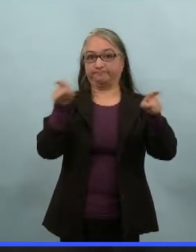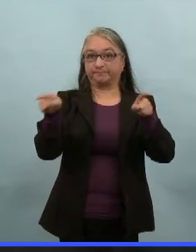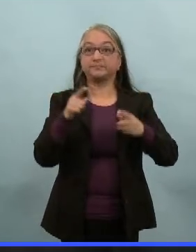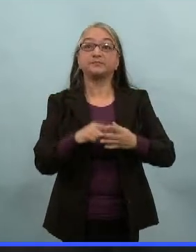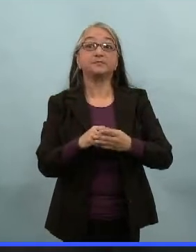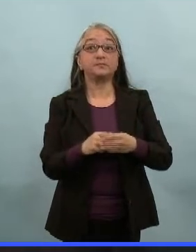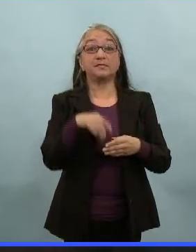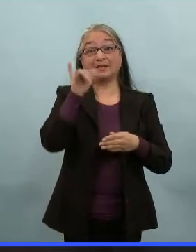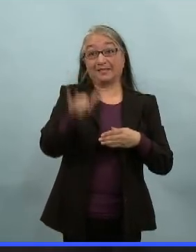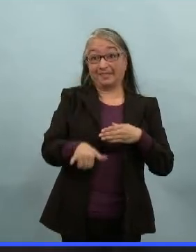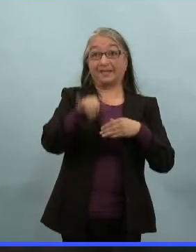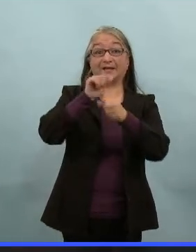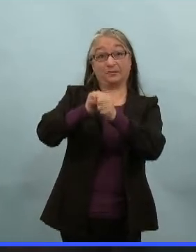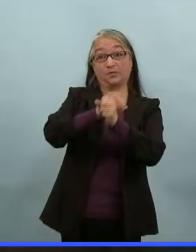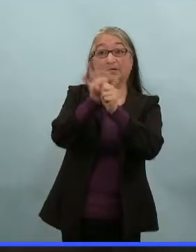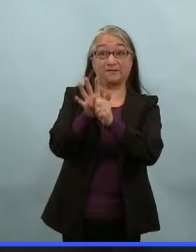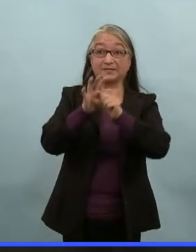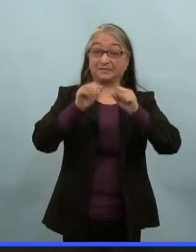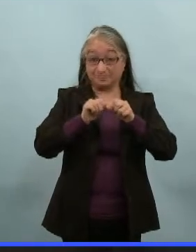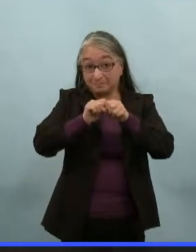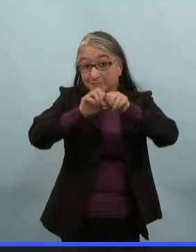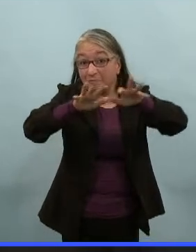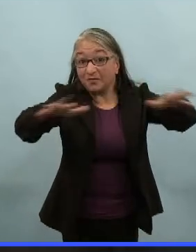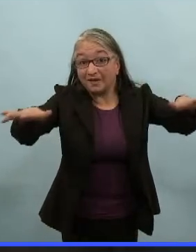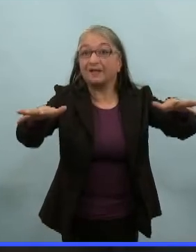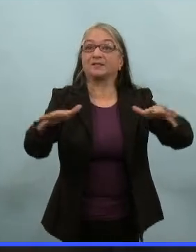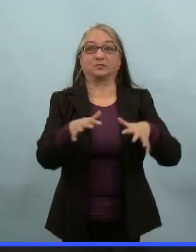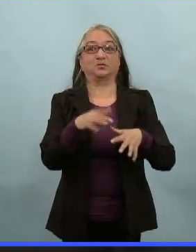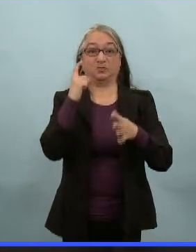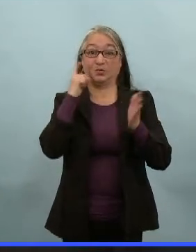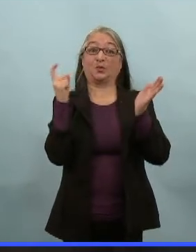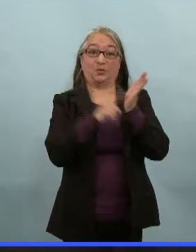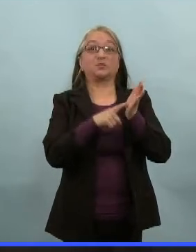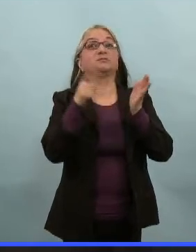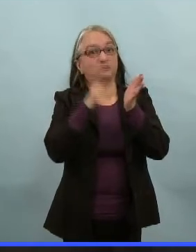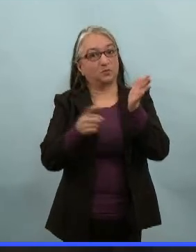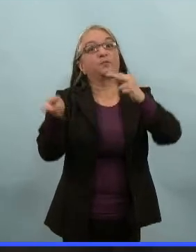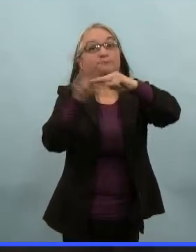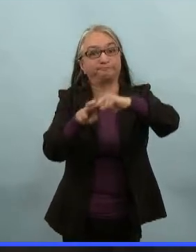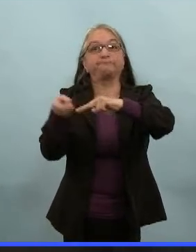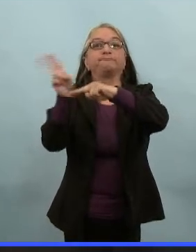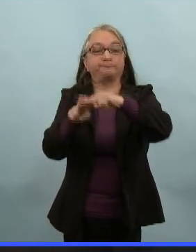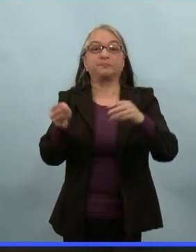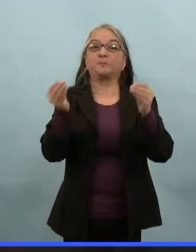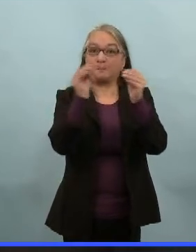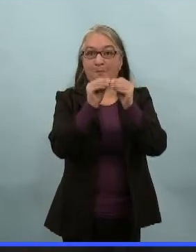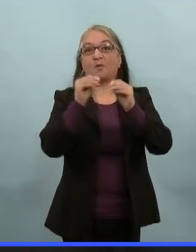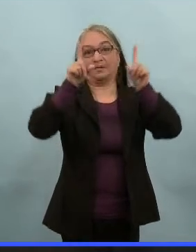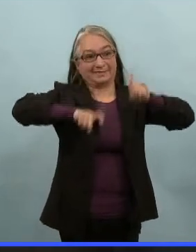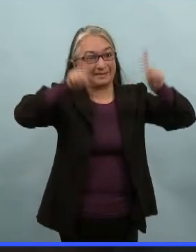significant demand for testing as a result we are still encouraging younger healthy people who have